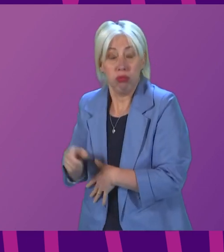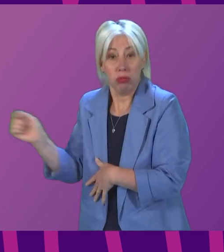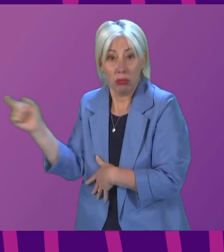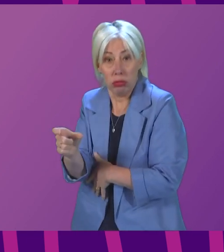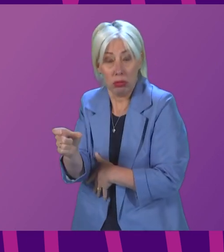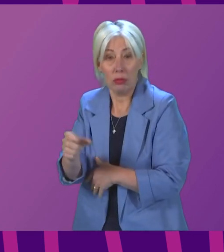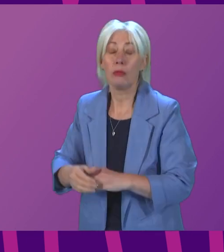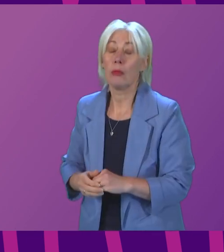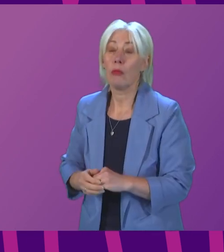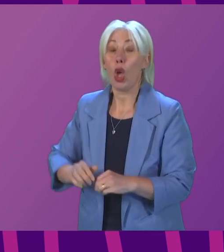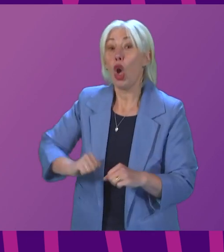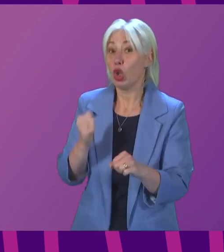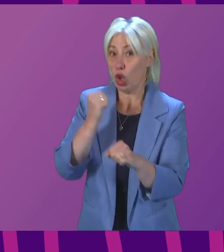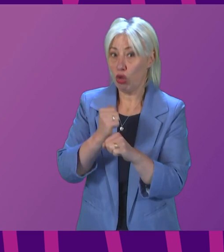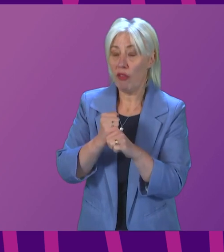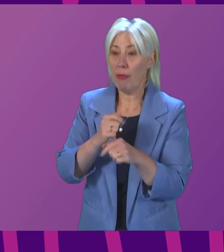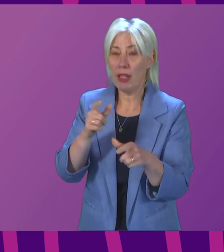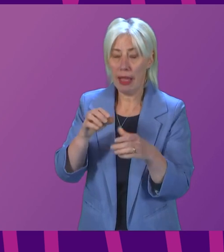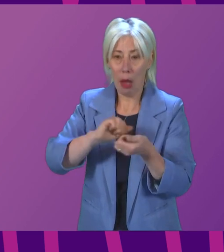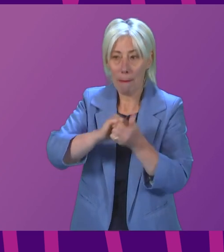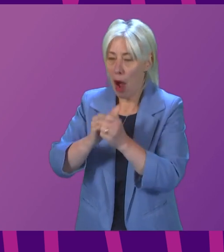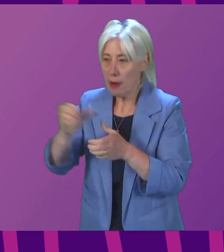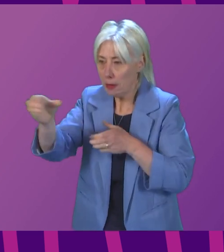The Scottish Government is already bringing together key partners to ensure effective